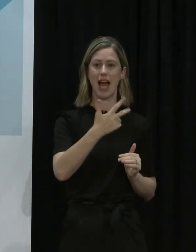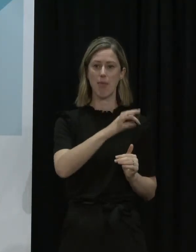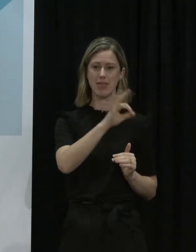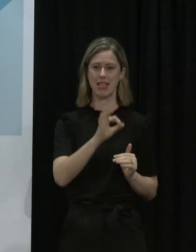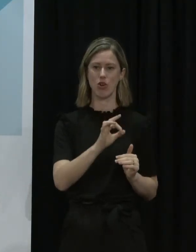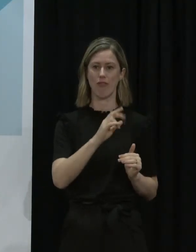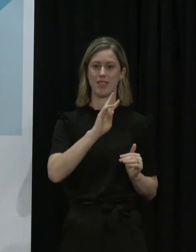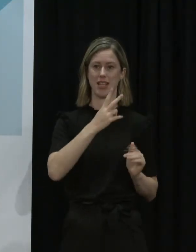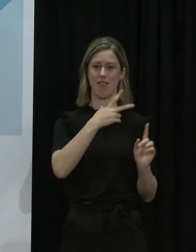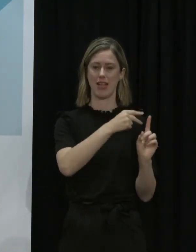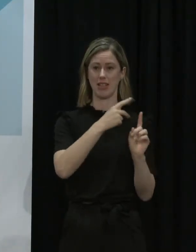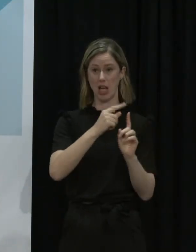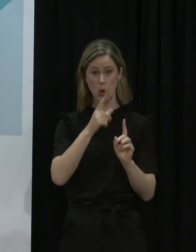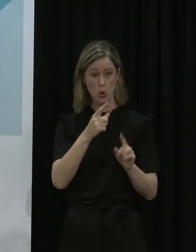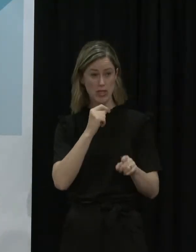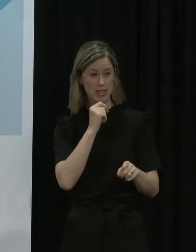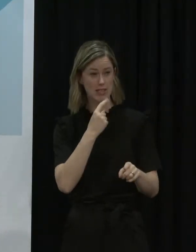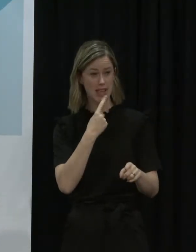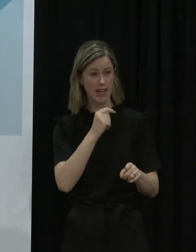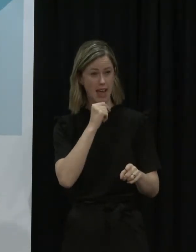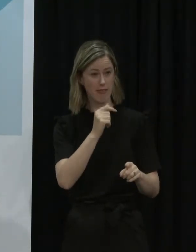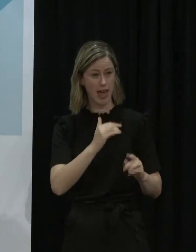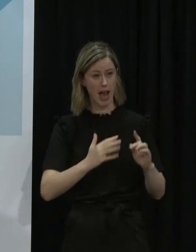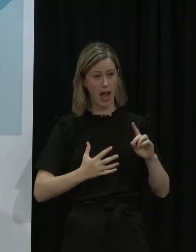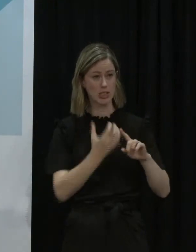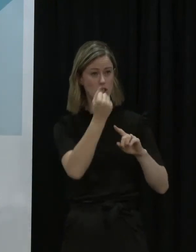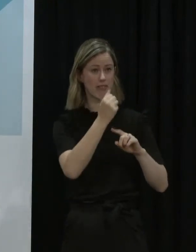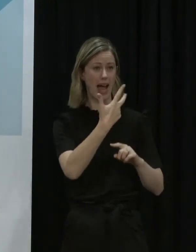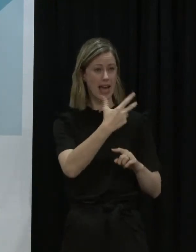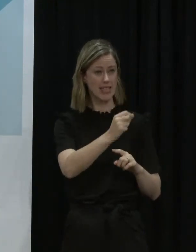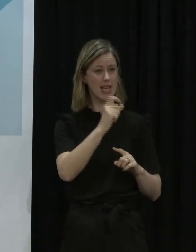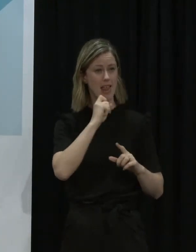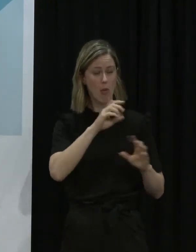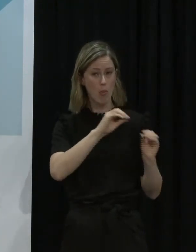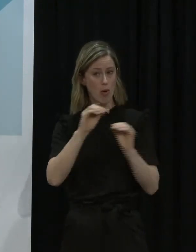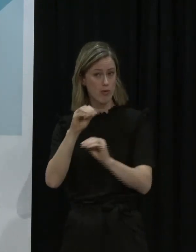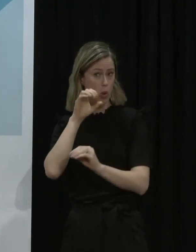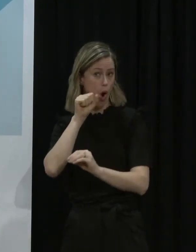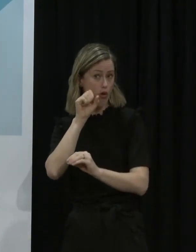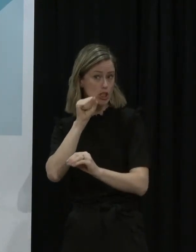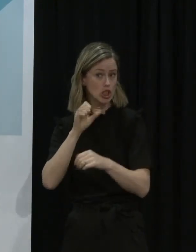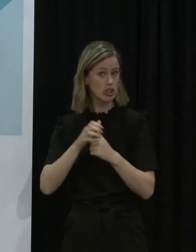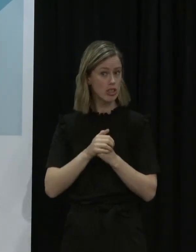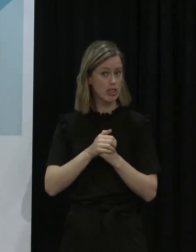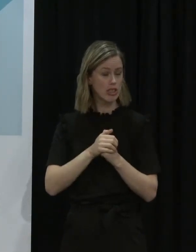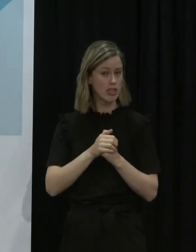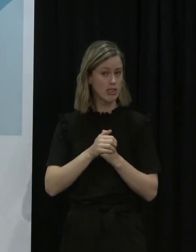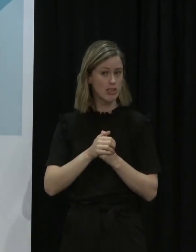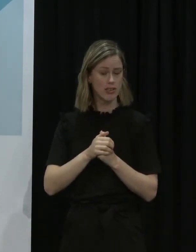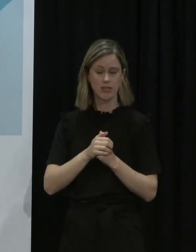For many of those districts,